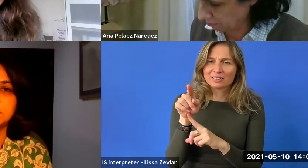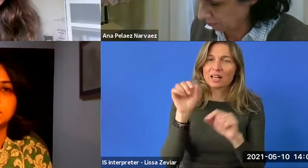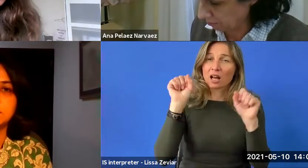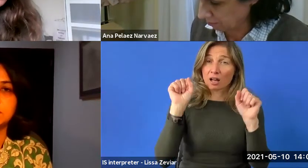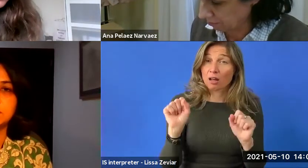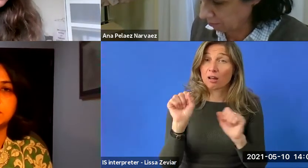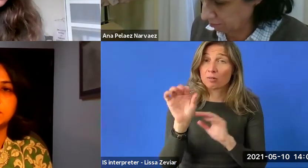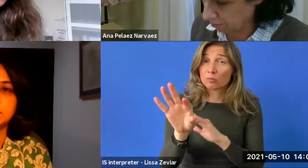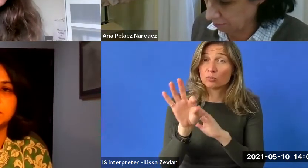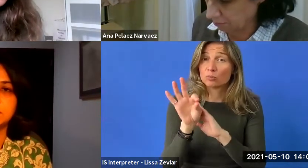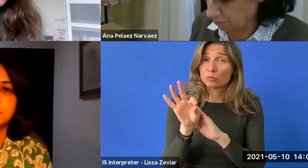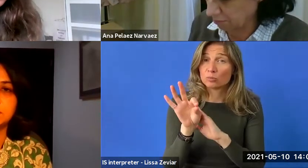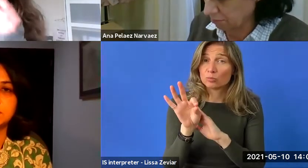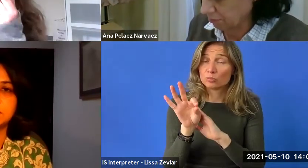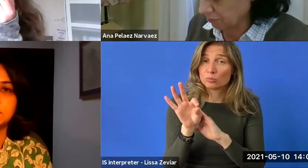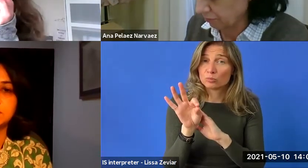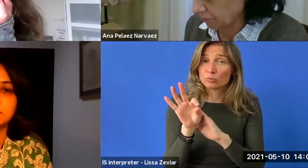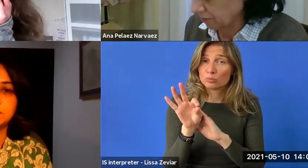I think on the next slide, AnSofie.